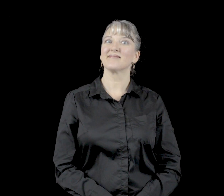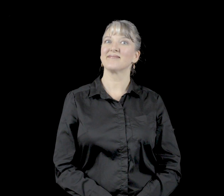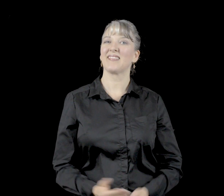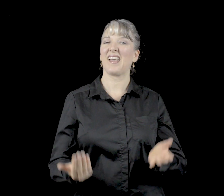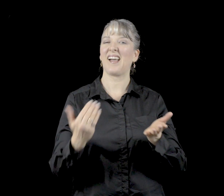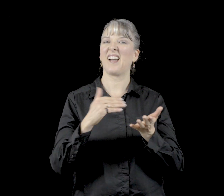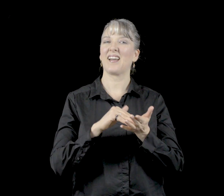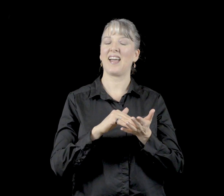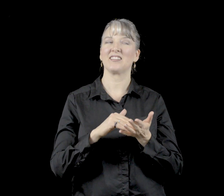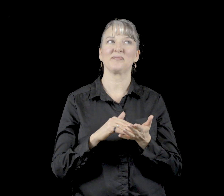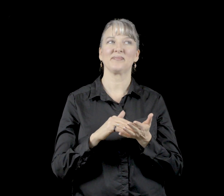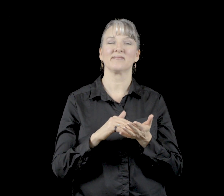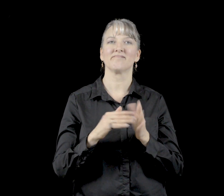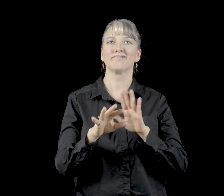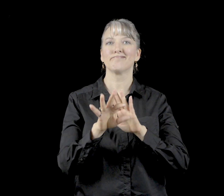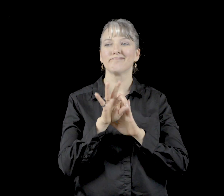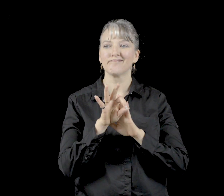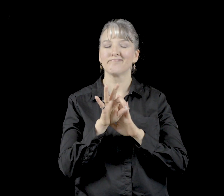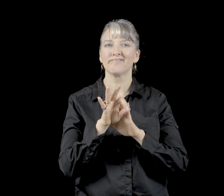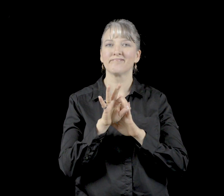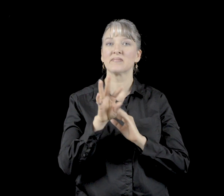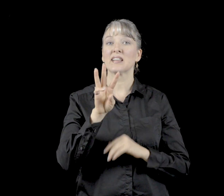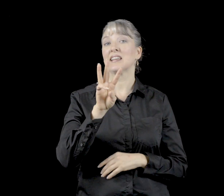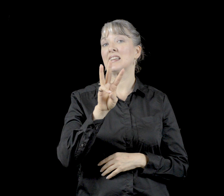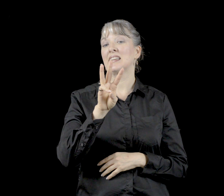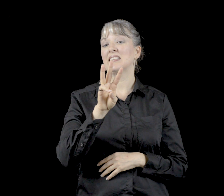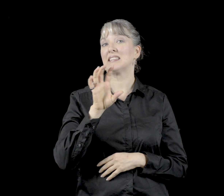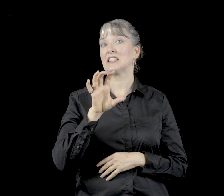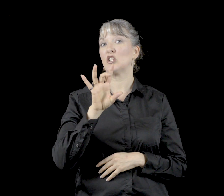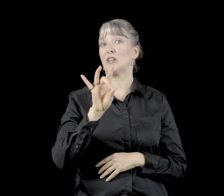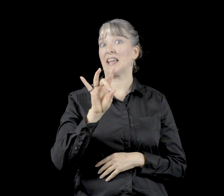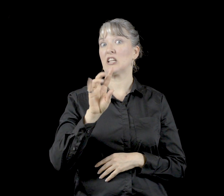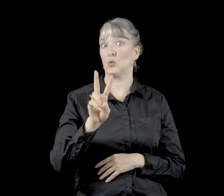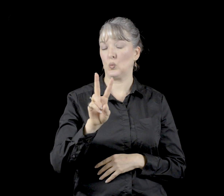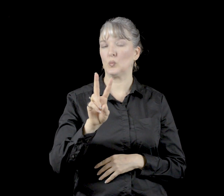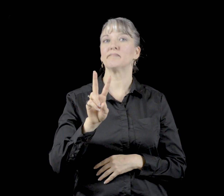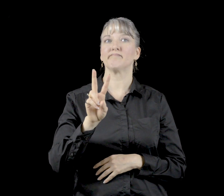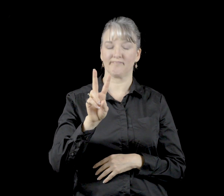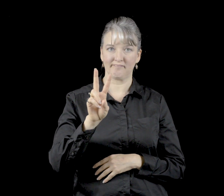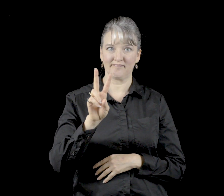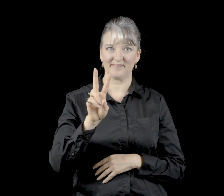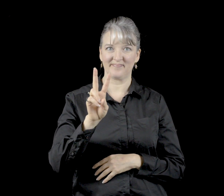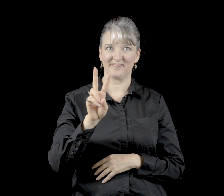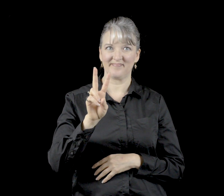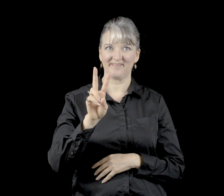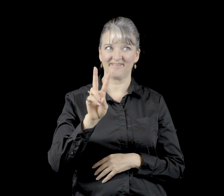Again The number six hundred eighty-two.